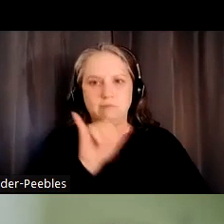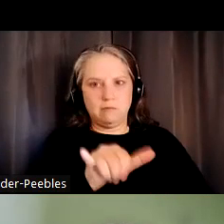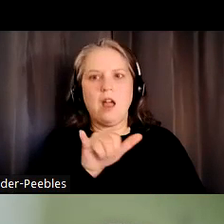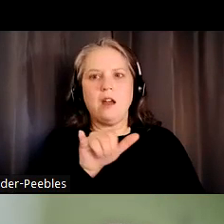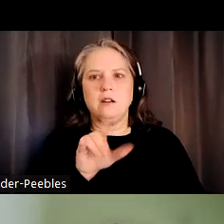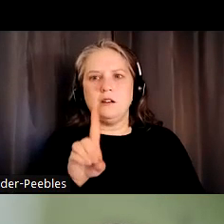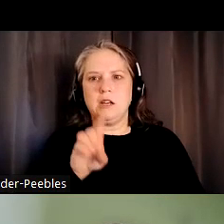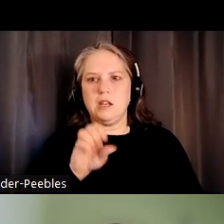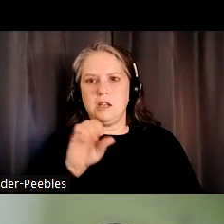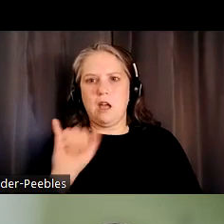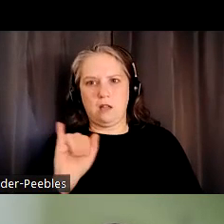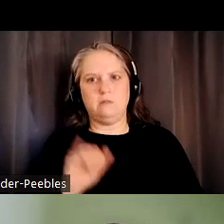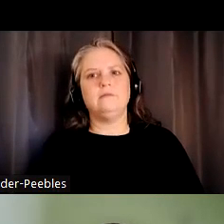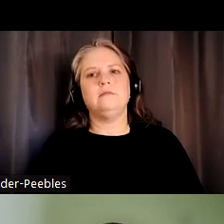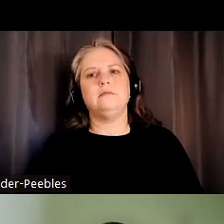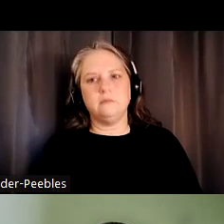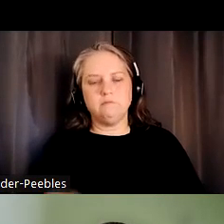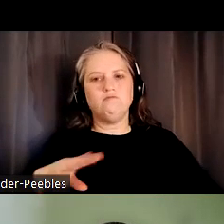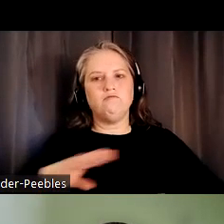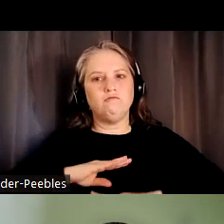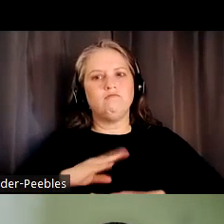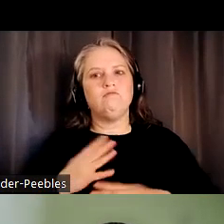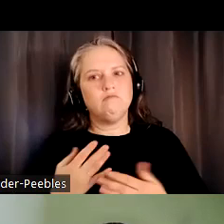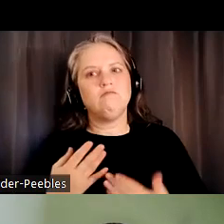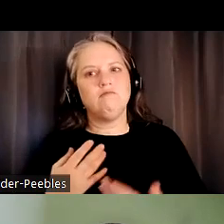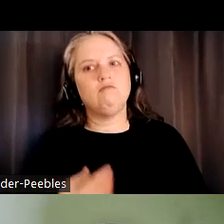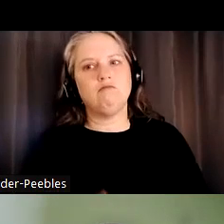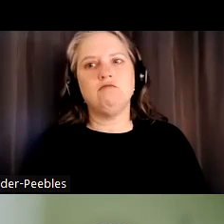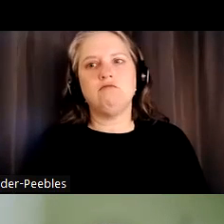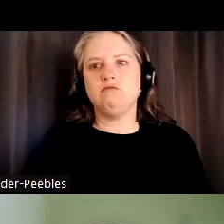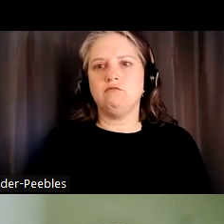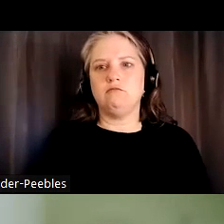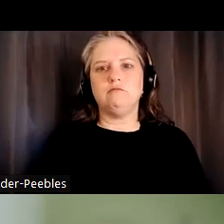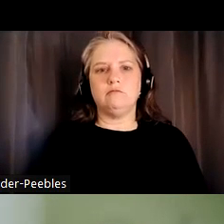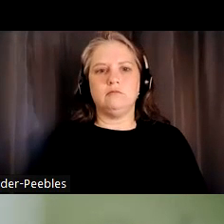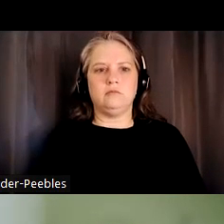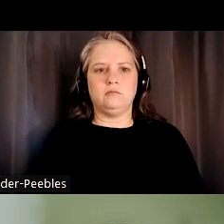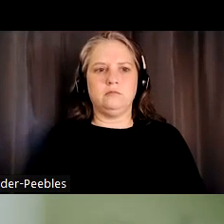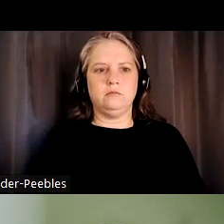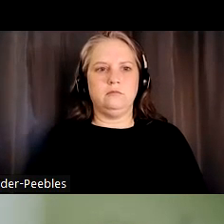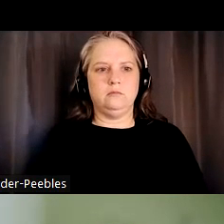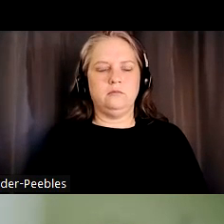Natalie: Excellent.